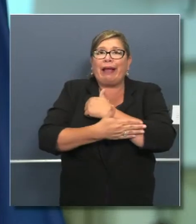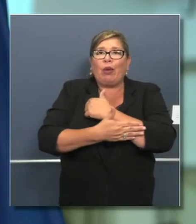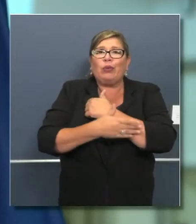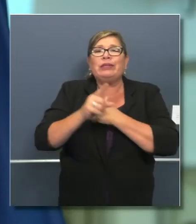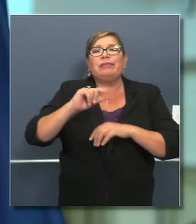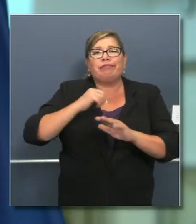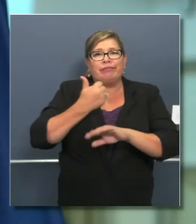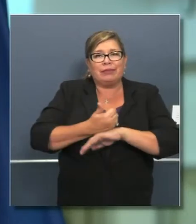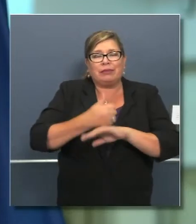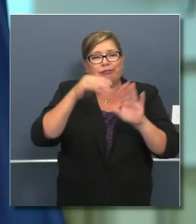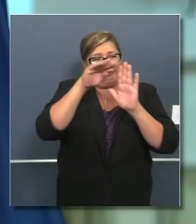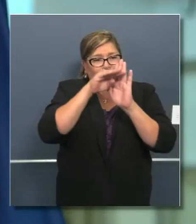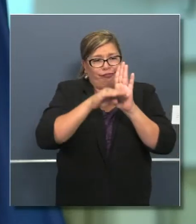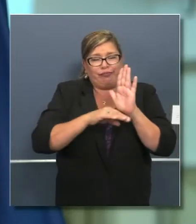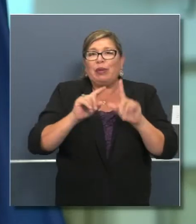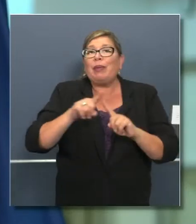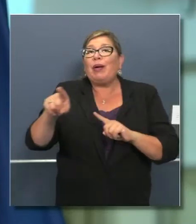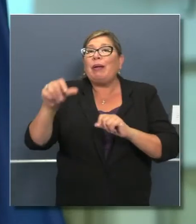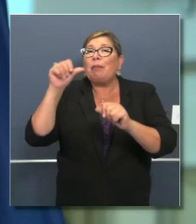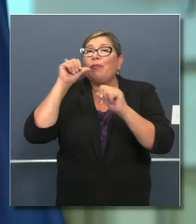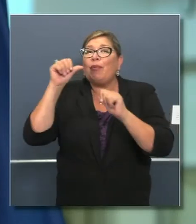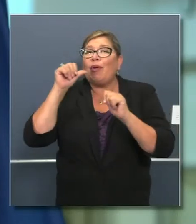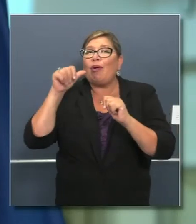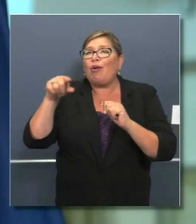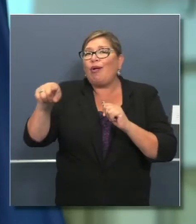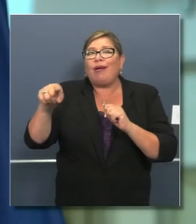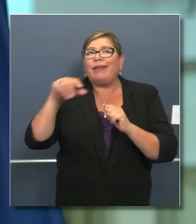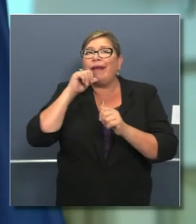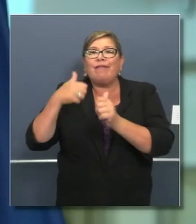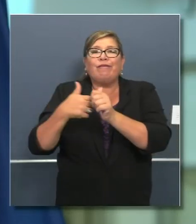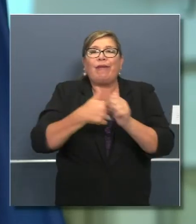that they won't have money what can you give us specifics about what exactly that means I